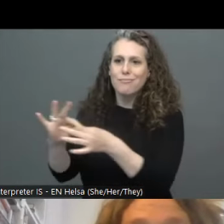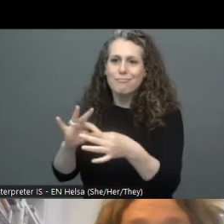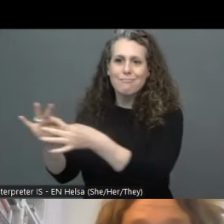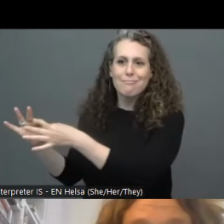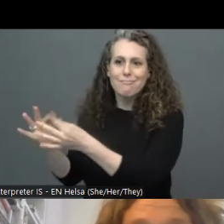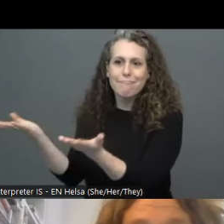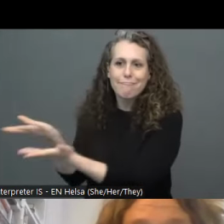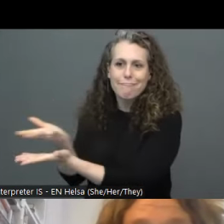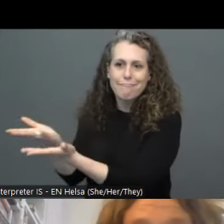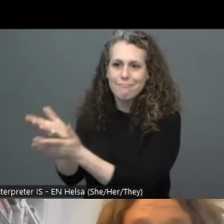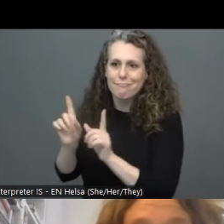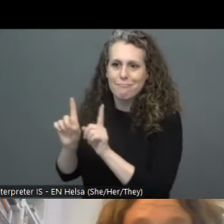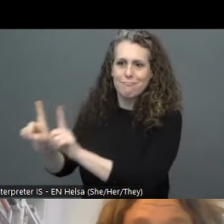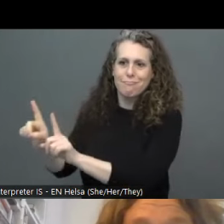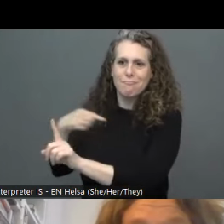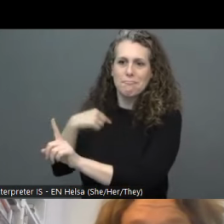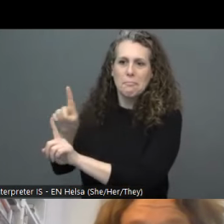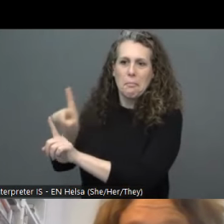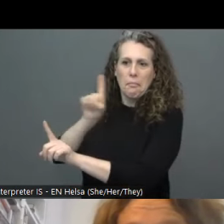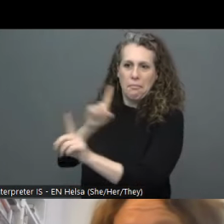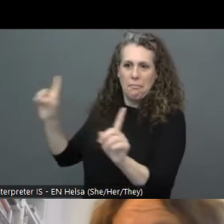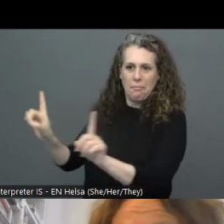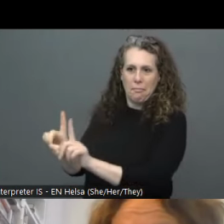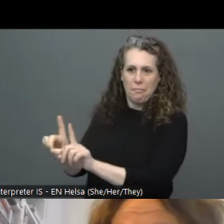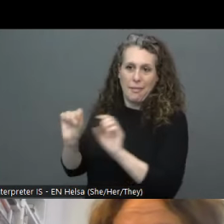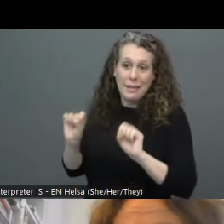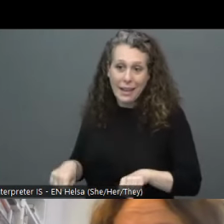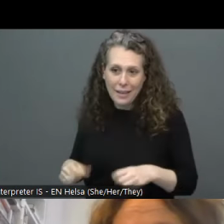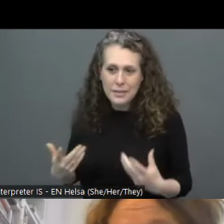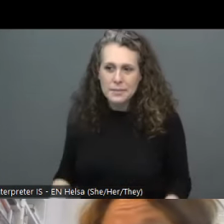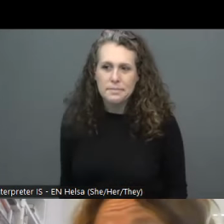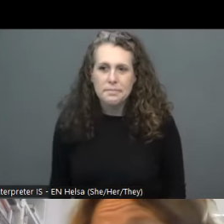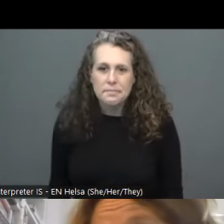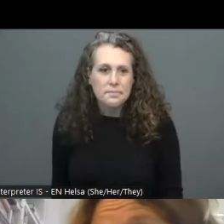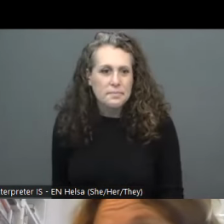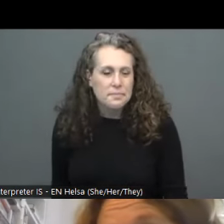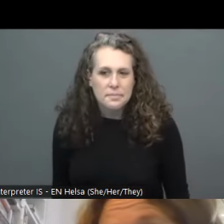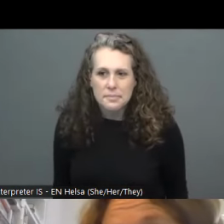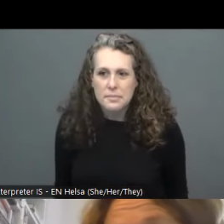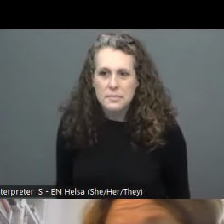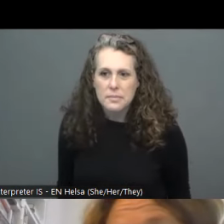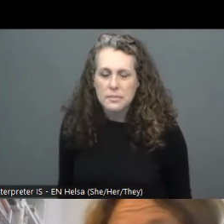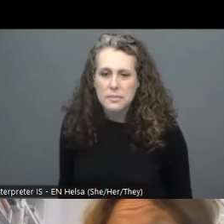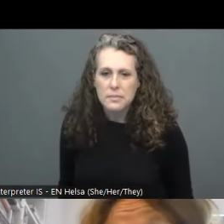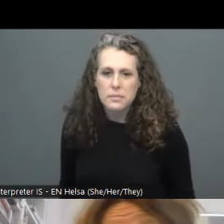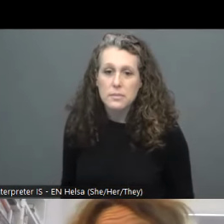So after that, we will of course focus that should be latest by the